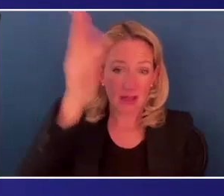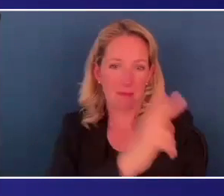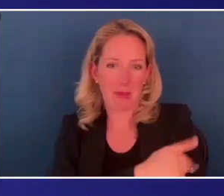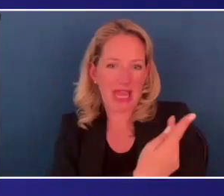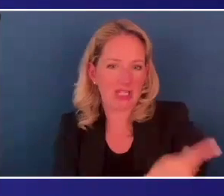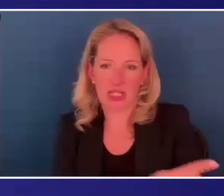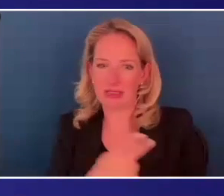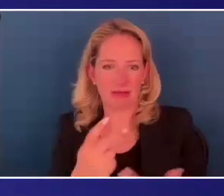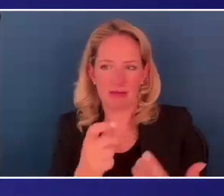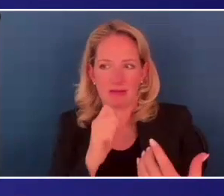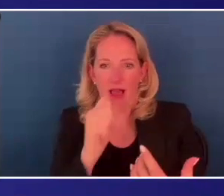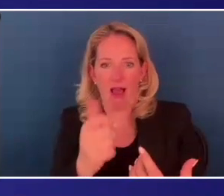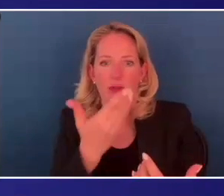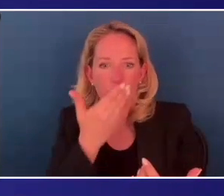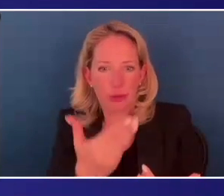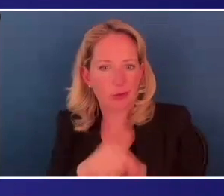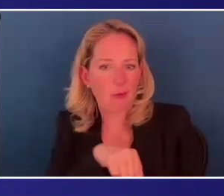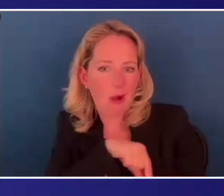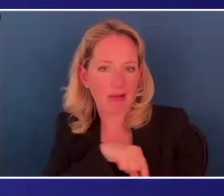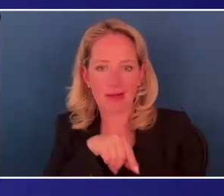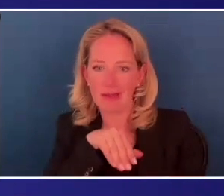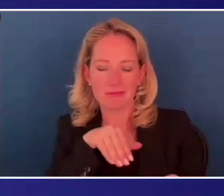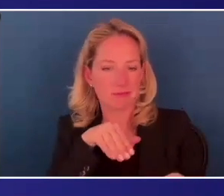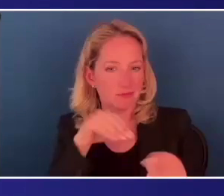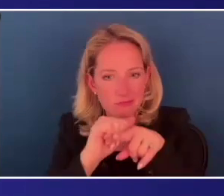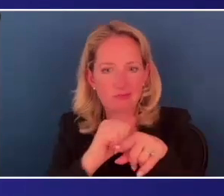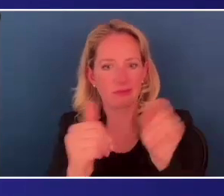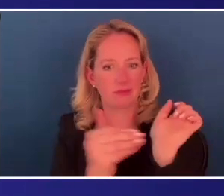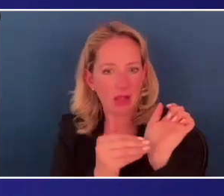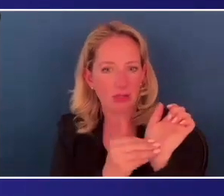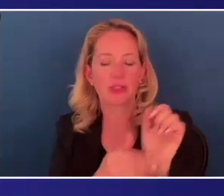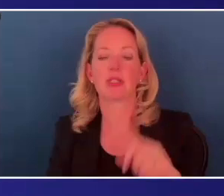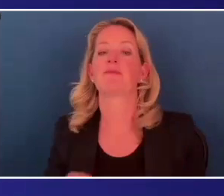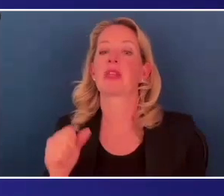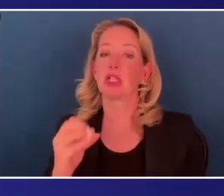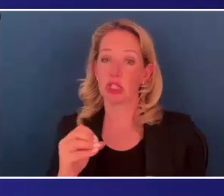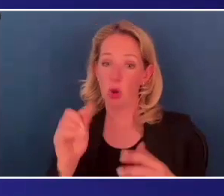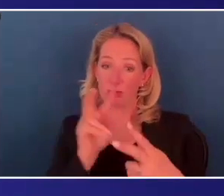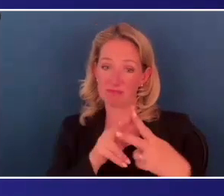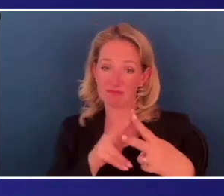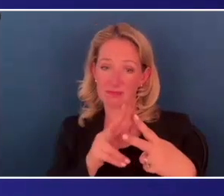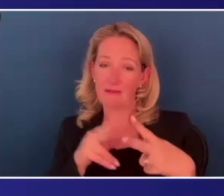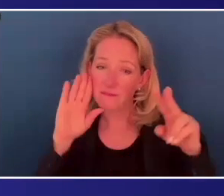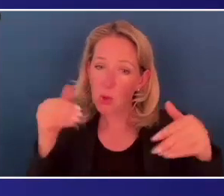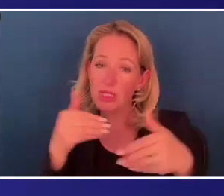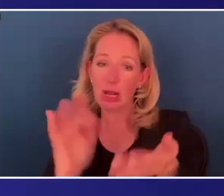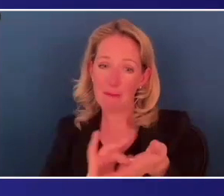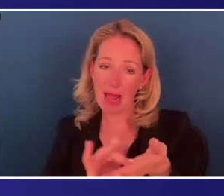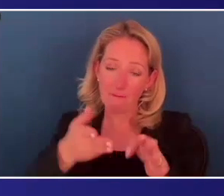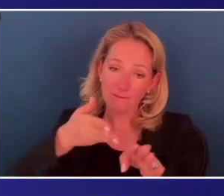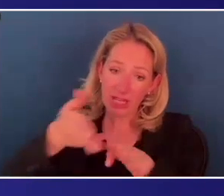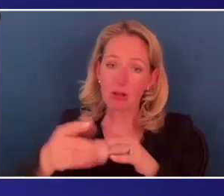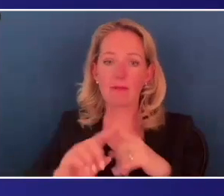So these examples are obviously more focused on the medical field, but this topic and these ideas could obviously be broadly applied to any field of study or work.